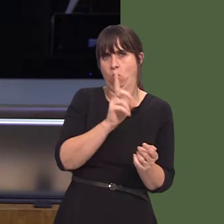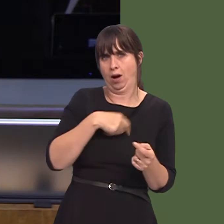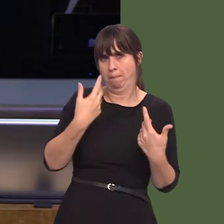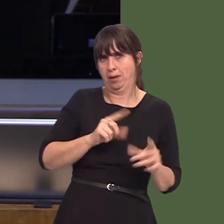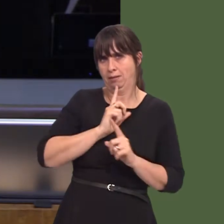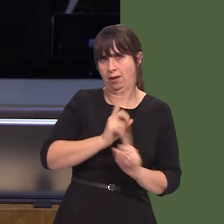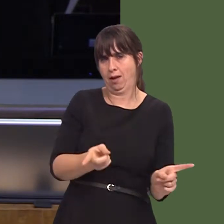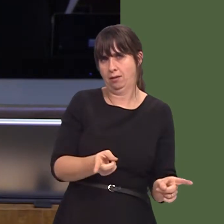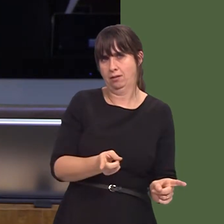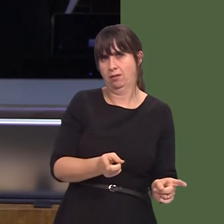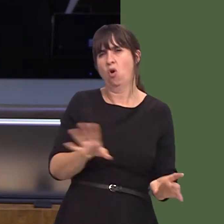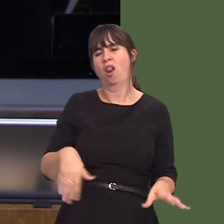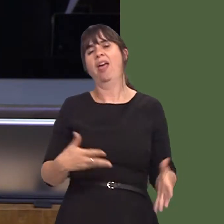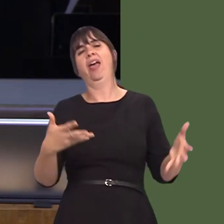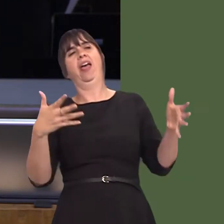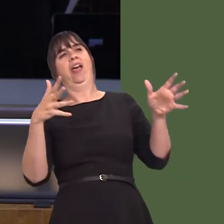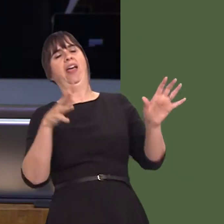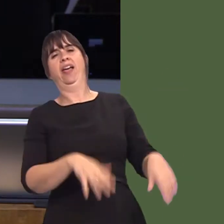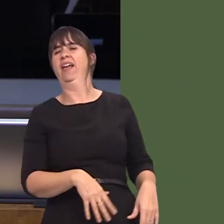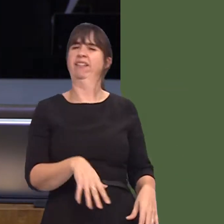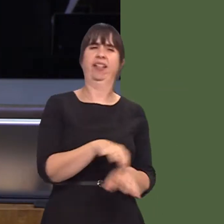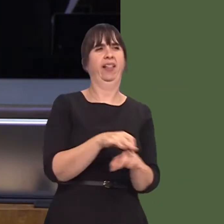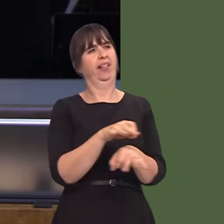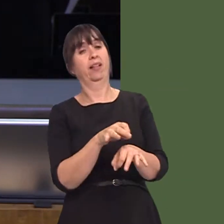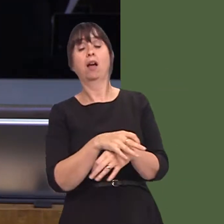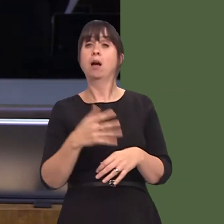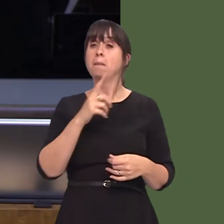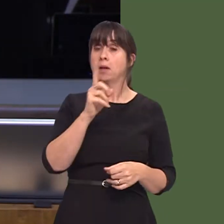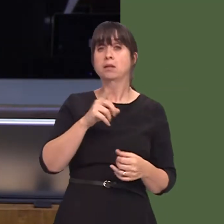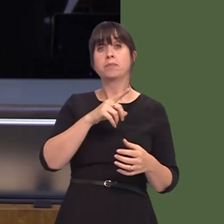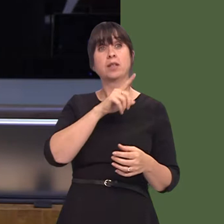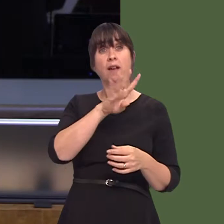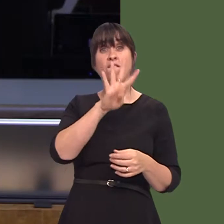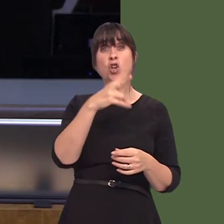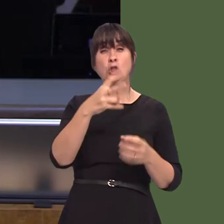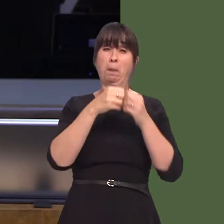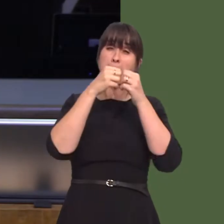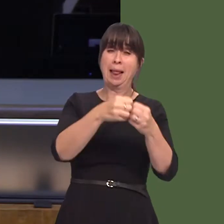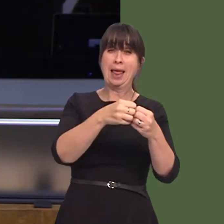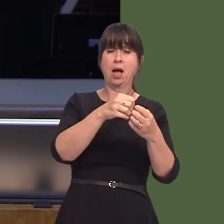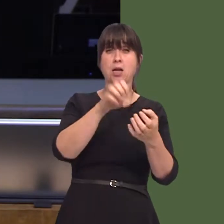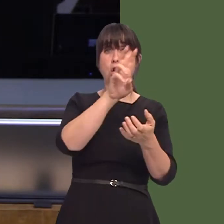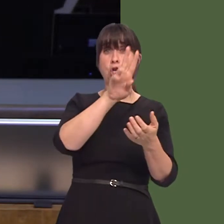And indeed, given that they have this year a Ä42 billion trade surplus with Britain,